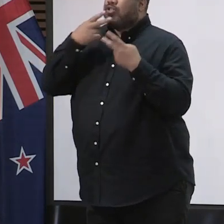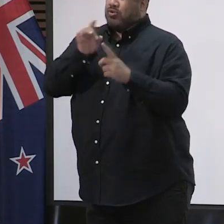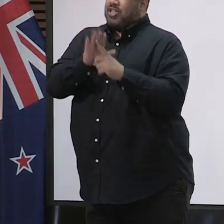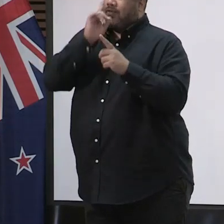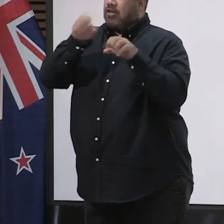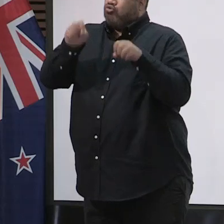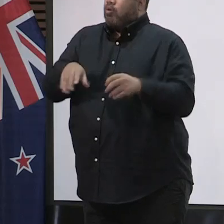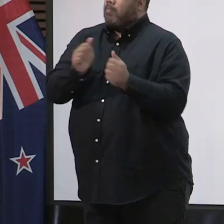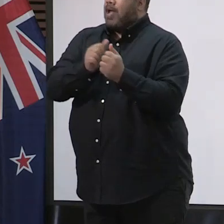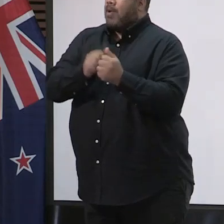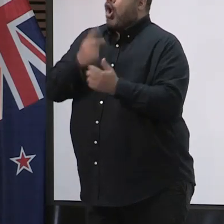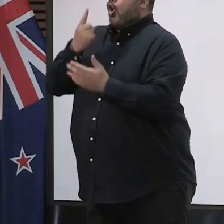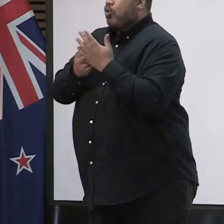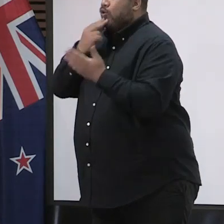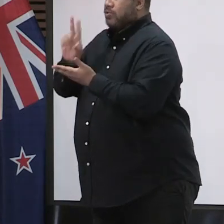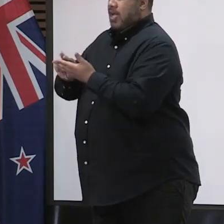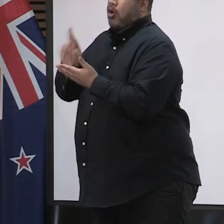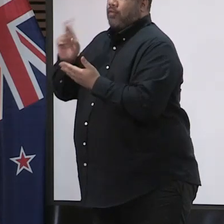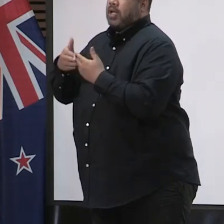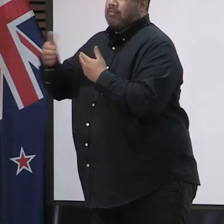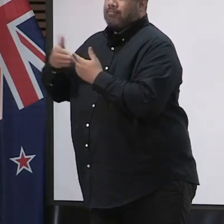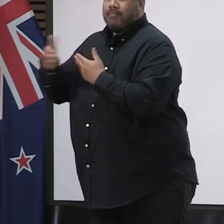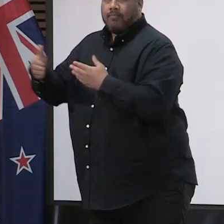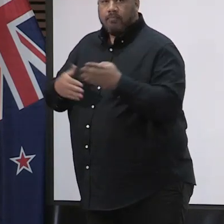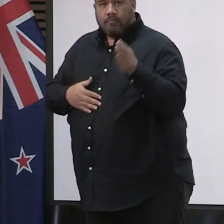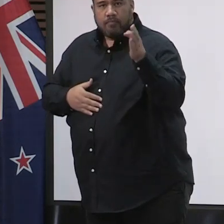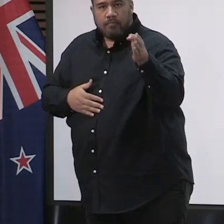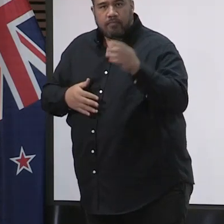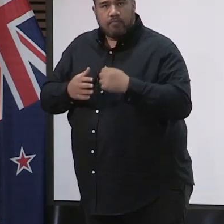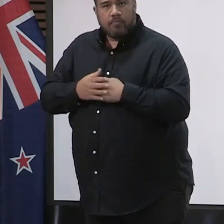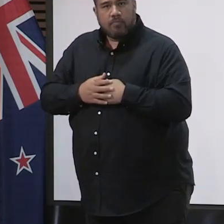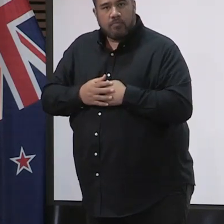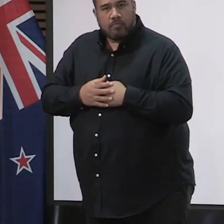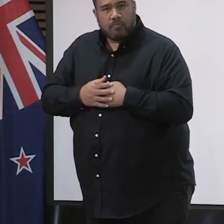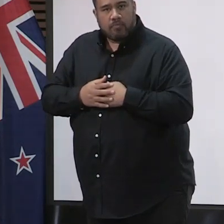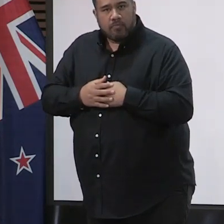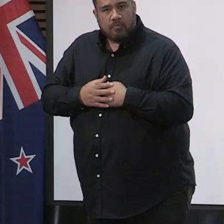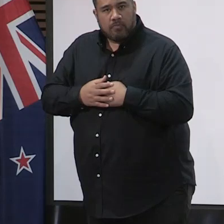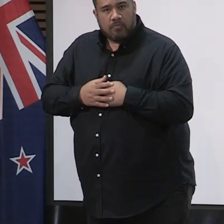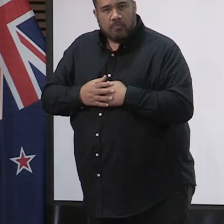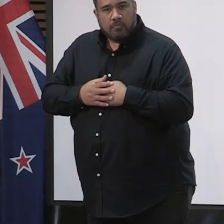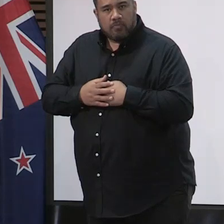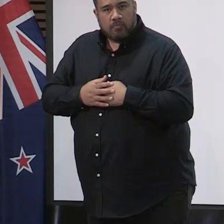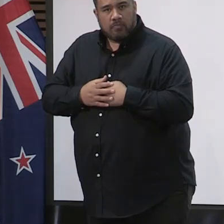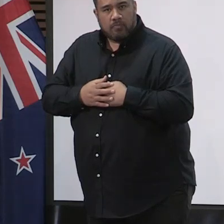to release hospitality venues from having to keep a manual record of people.